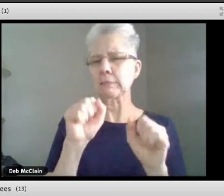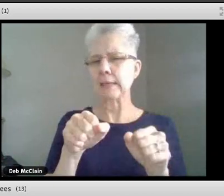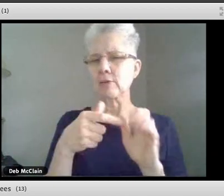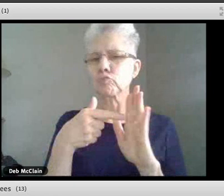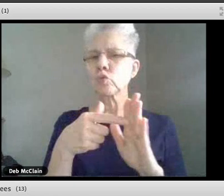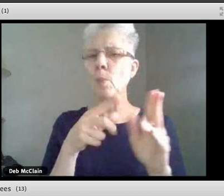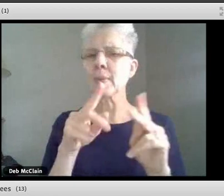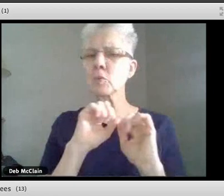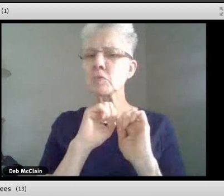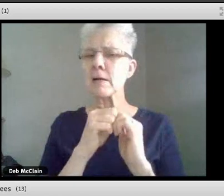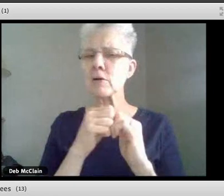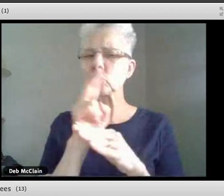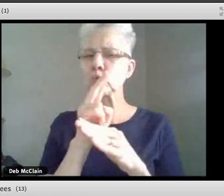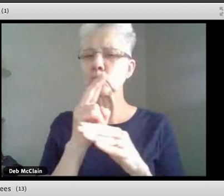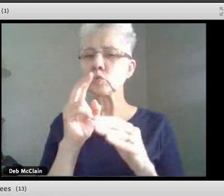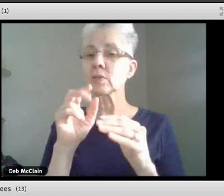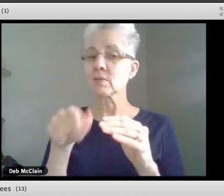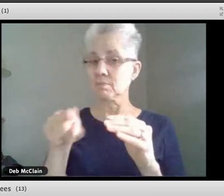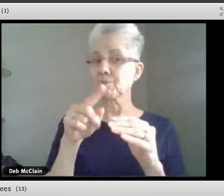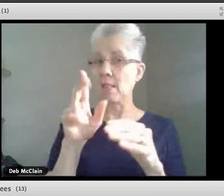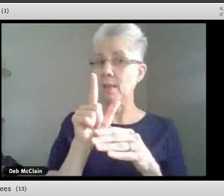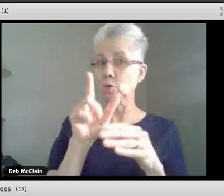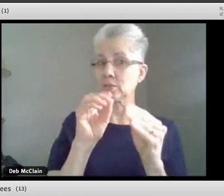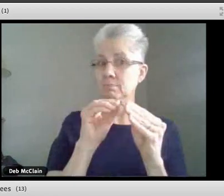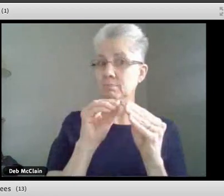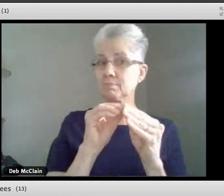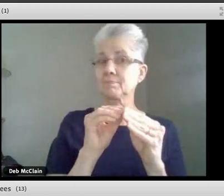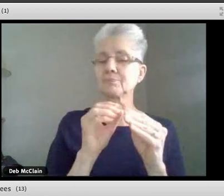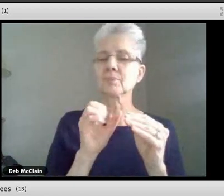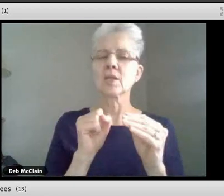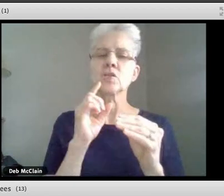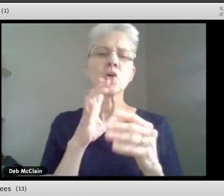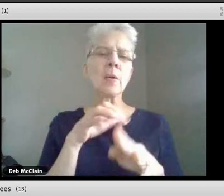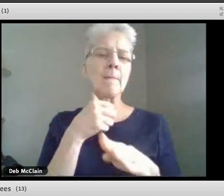It's already built in. You don't even have to buy anything. It's already on the computer,